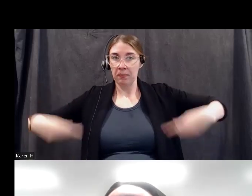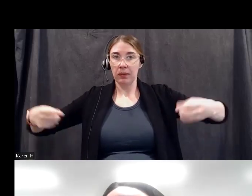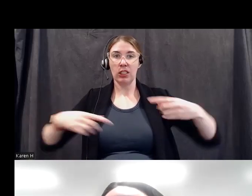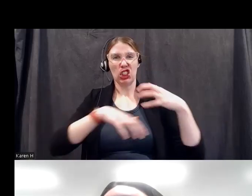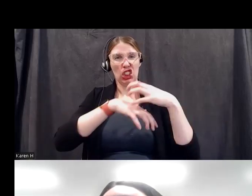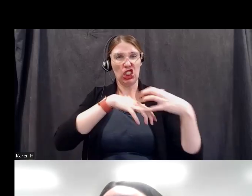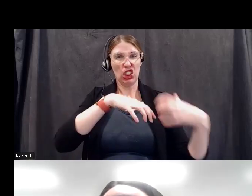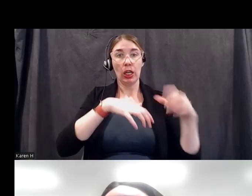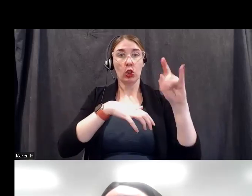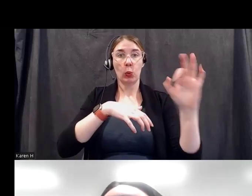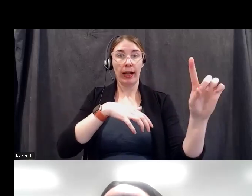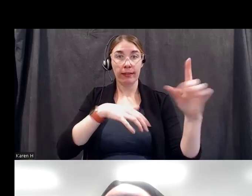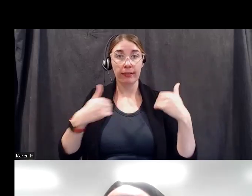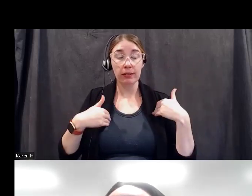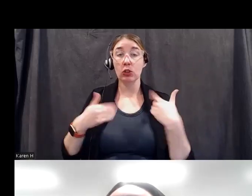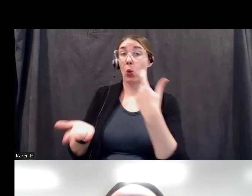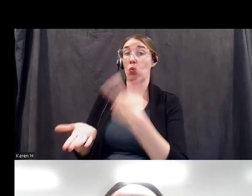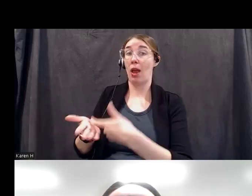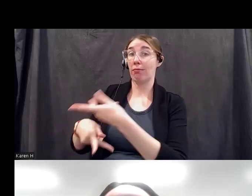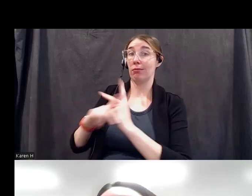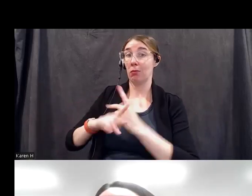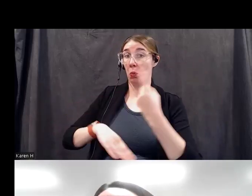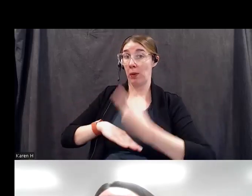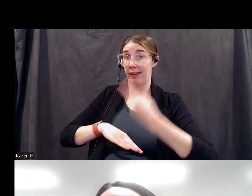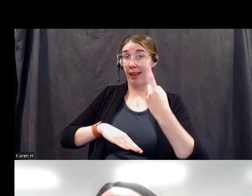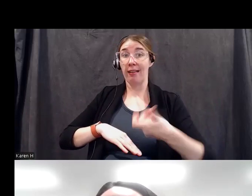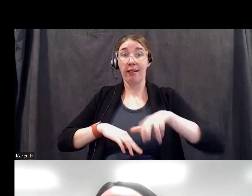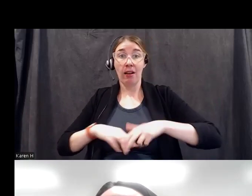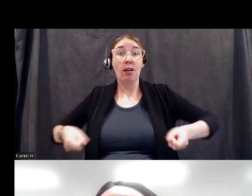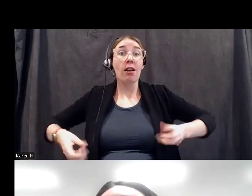able to rent them for a day and go out and experience the natural beauty of New York.